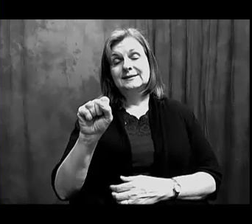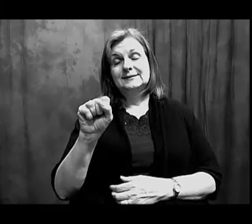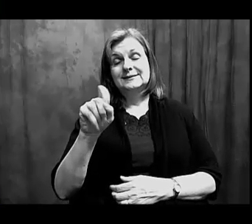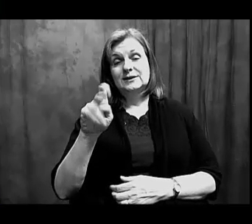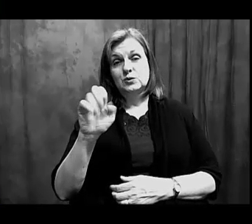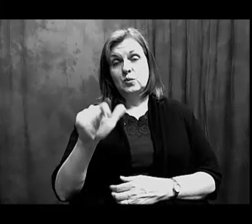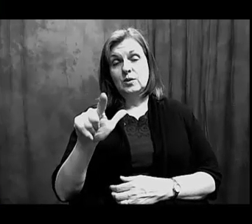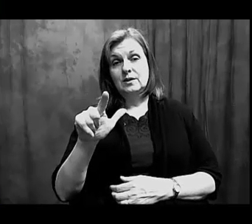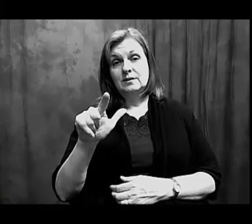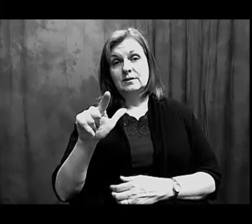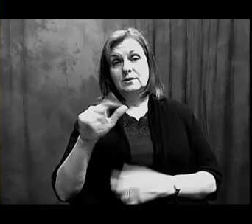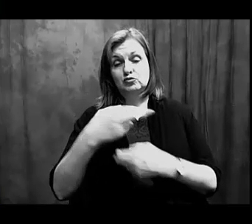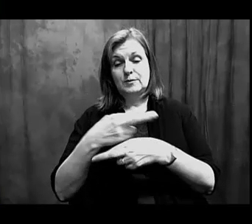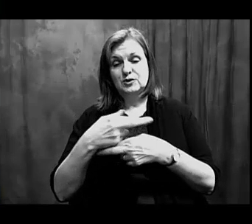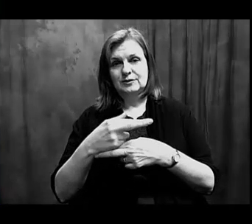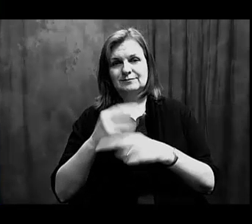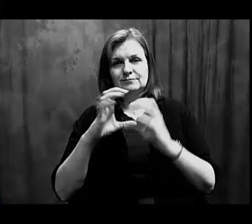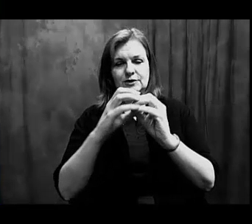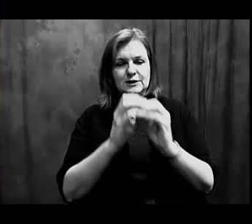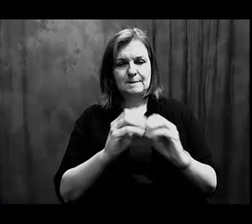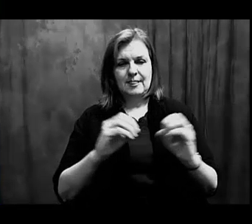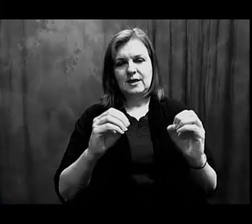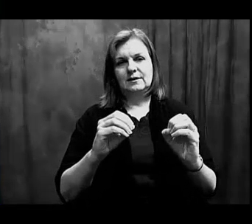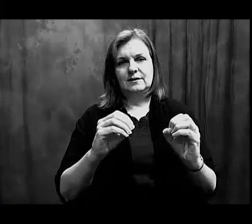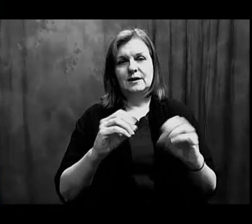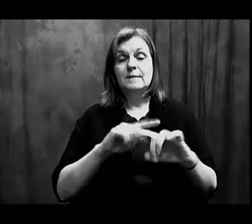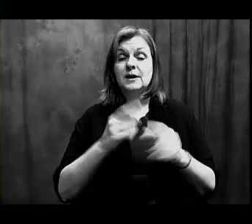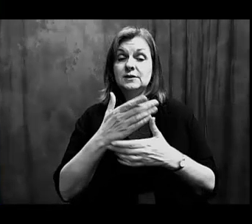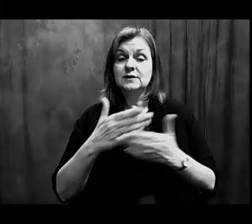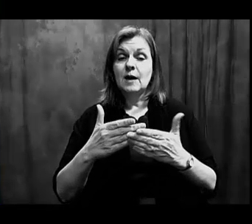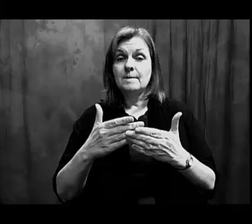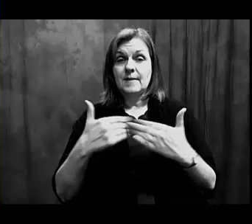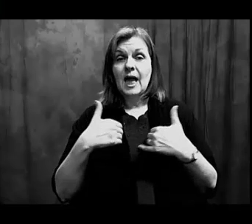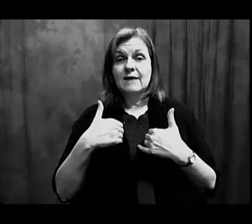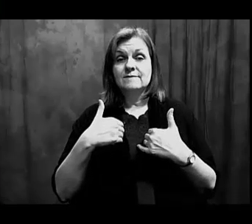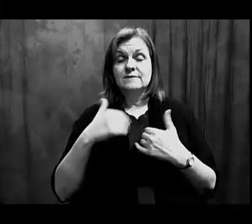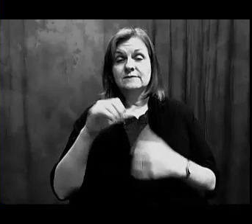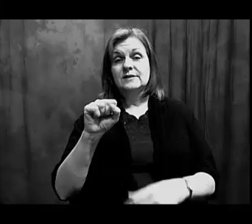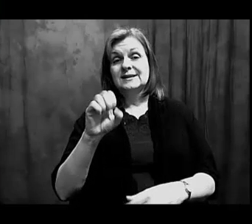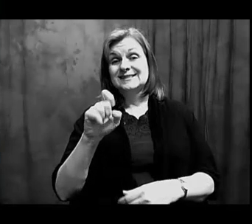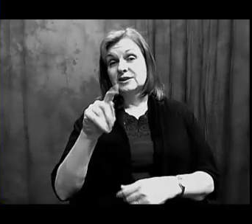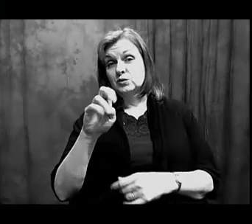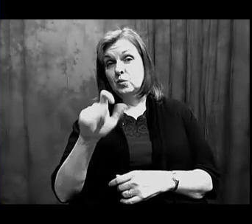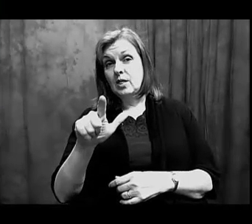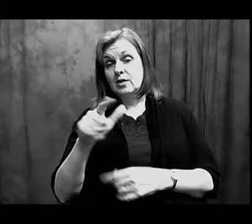just simply splitting but we do look at some that have evolved sexual reproduction so particularly the